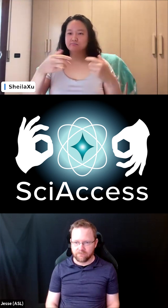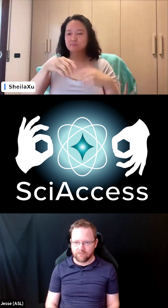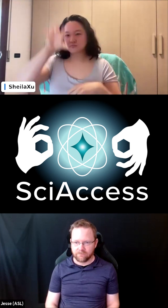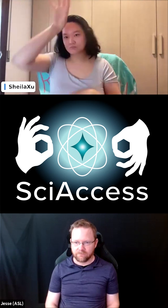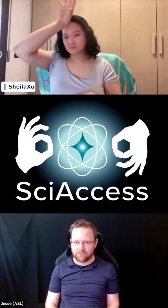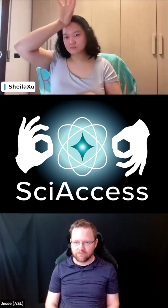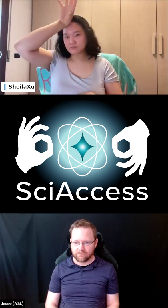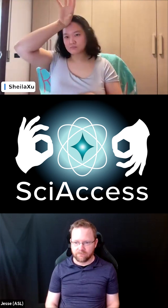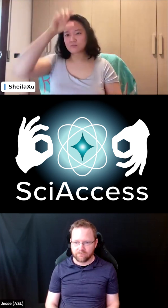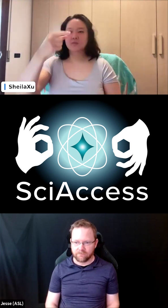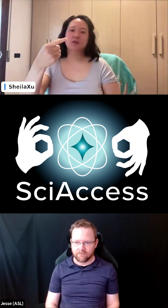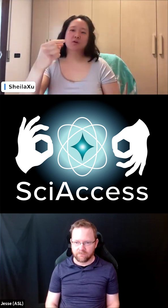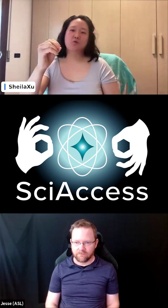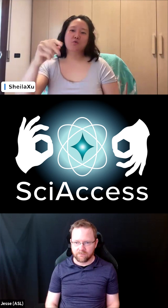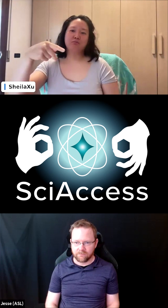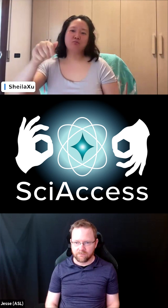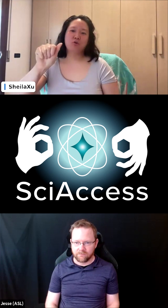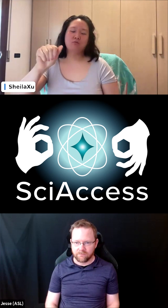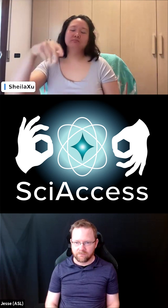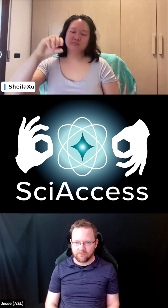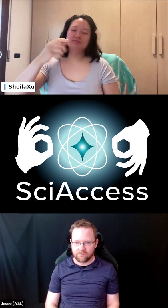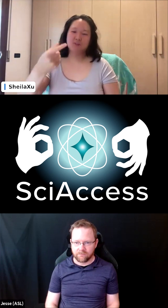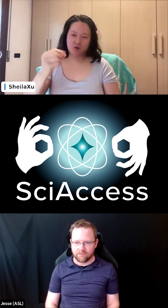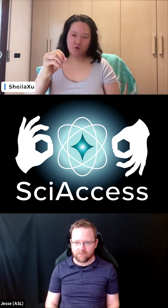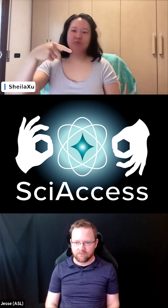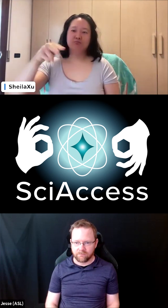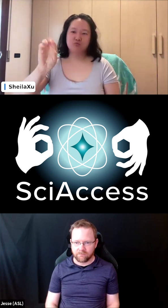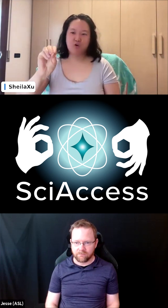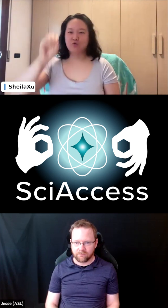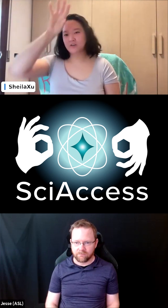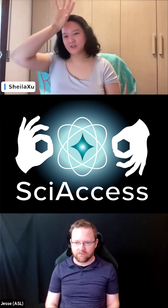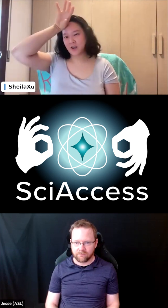We had a go react camera placed on our foreheads.